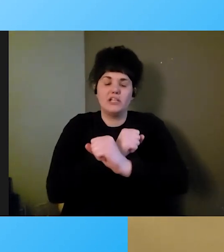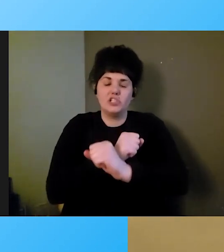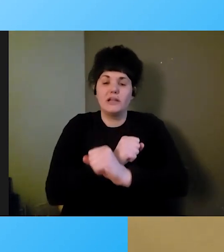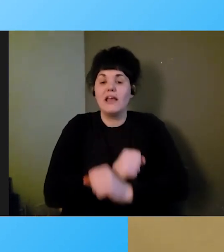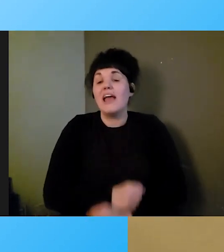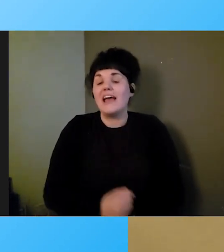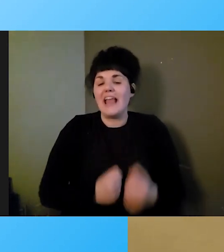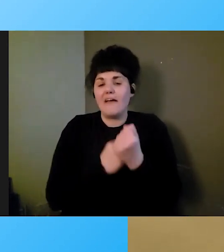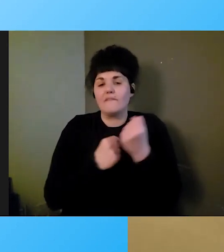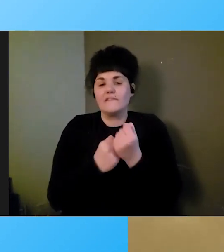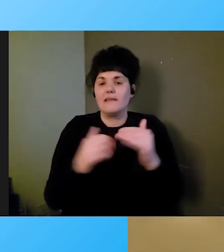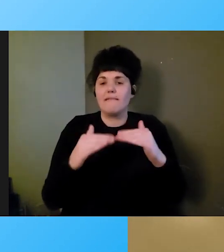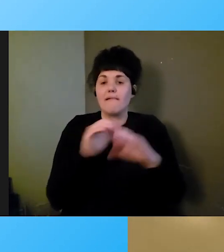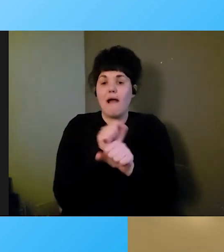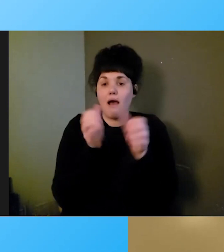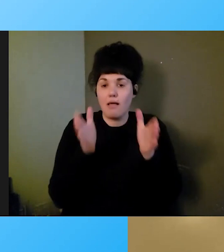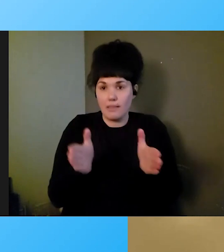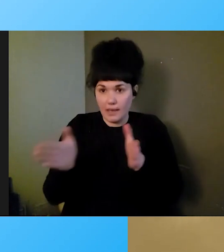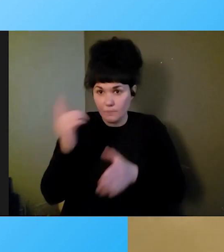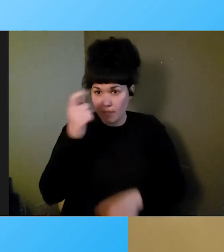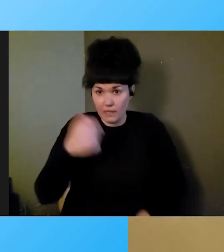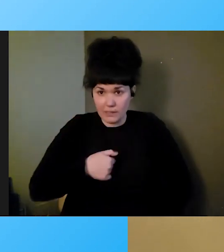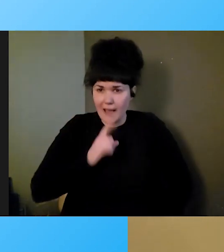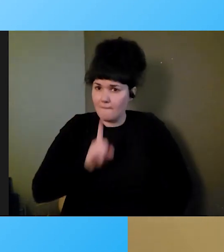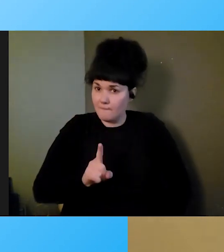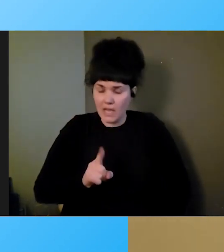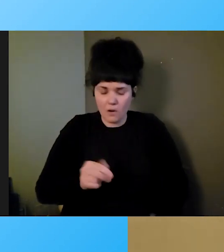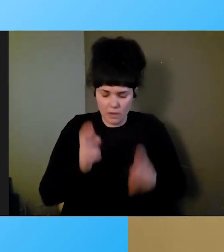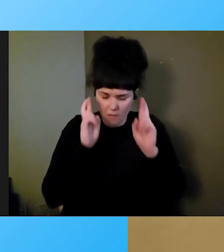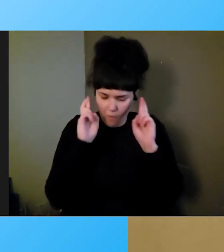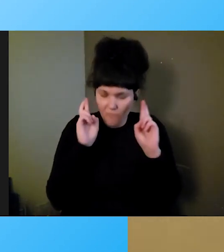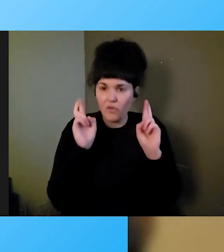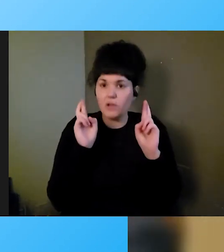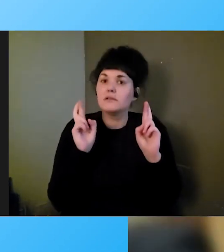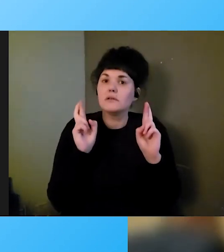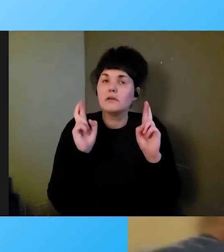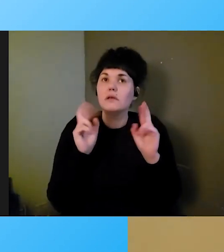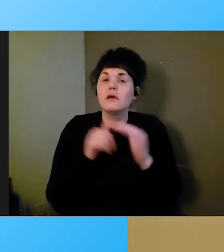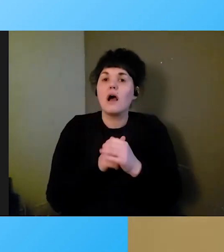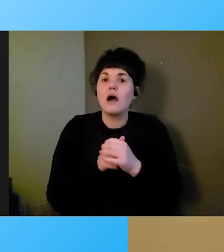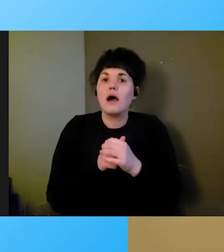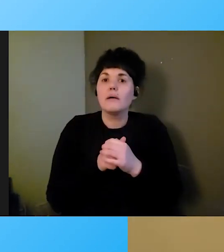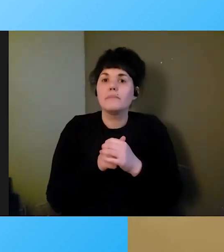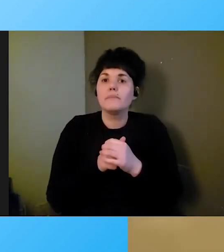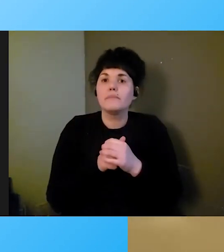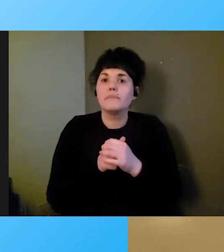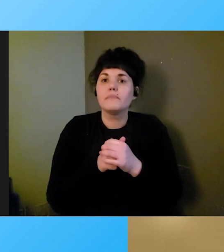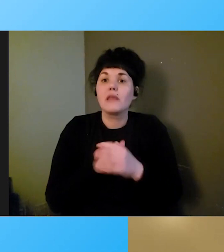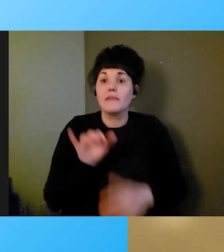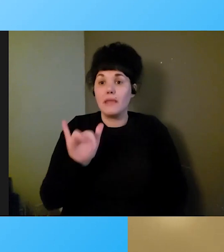I'm very hopeful that the protection and advocacy systems